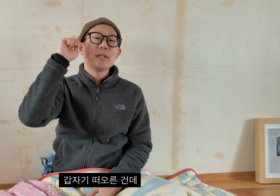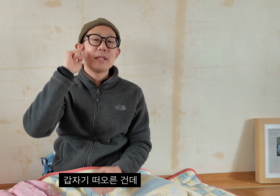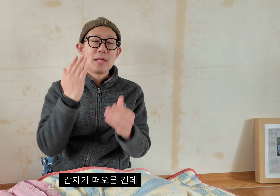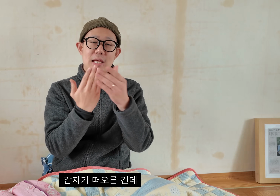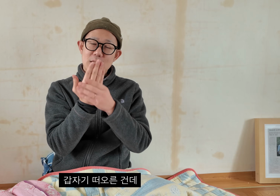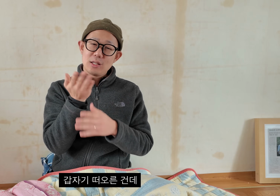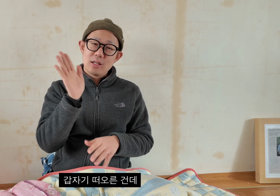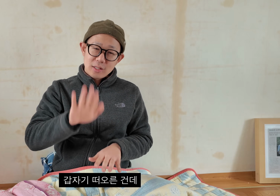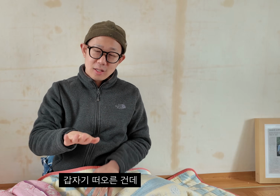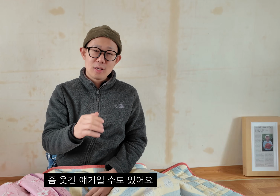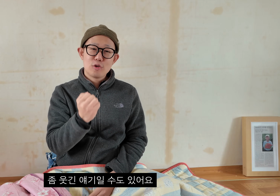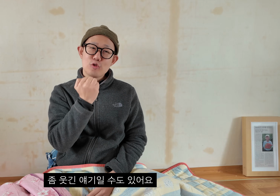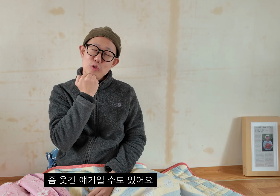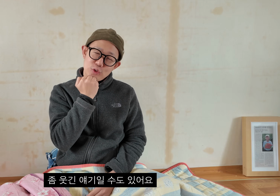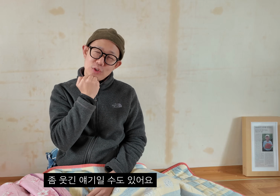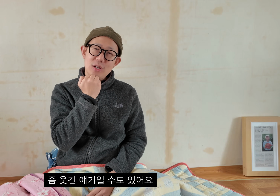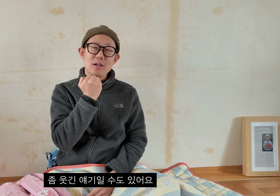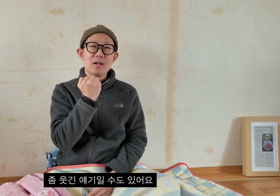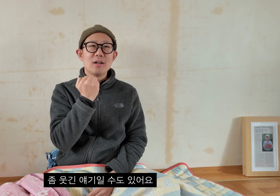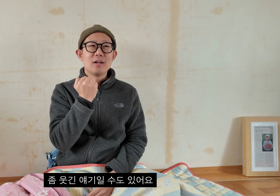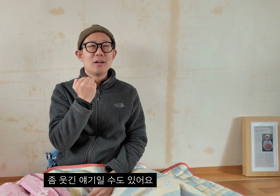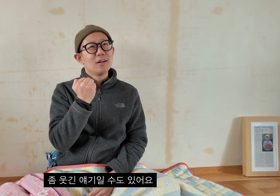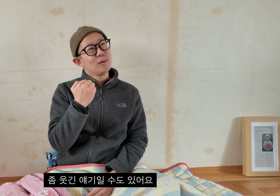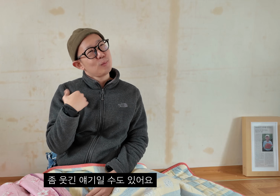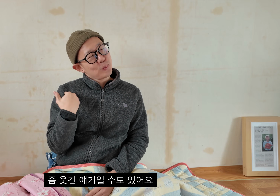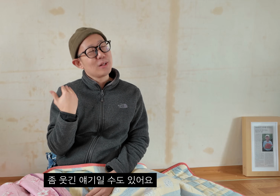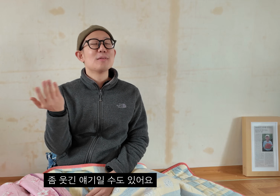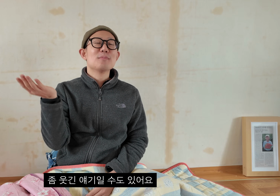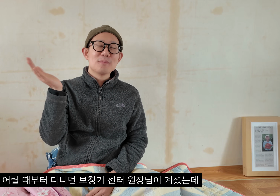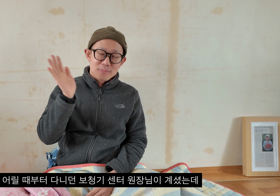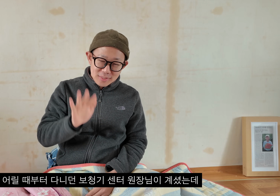Suddenly, a funny memory popped up.